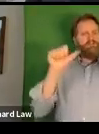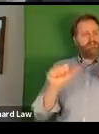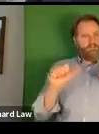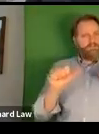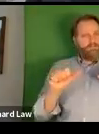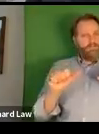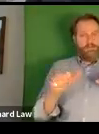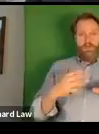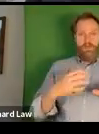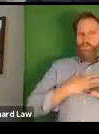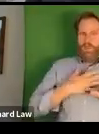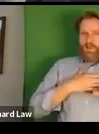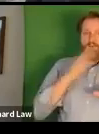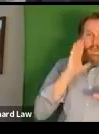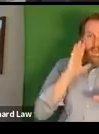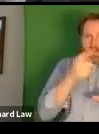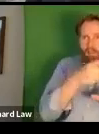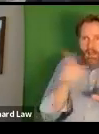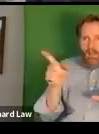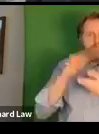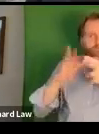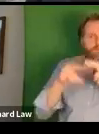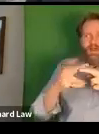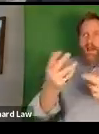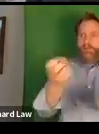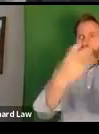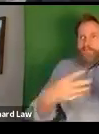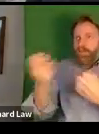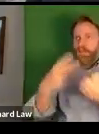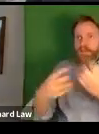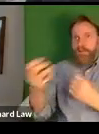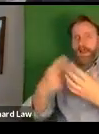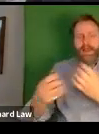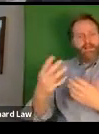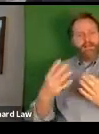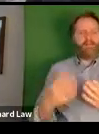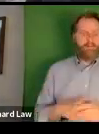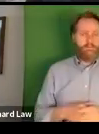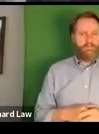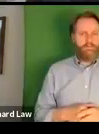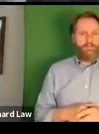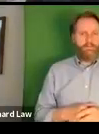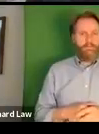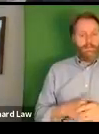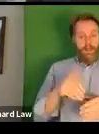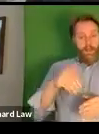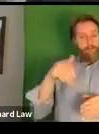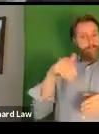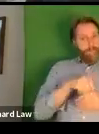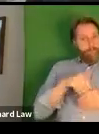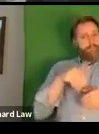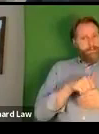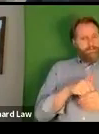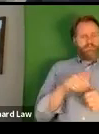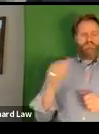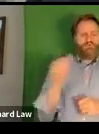from members I think our starting position at the moment is that members should be you know taking annual leave because it's really important for